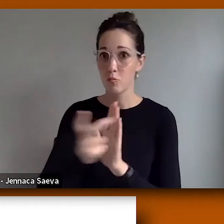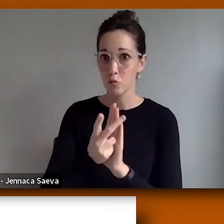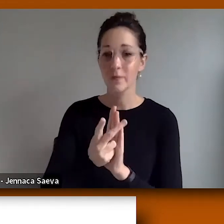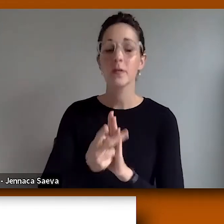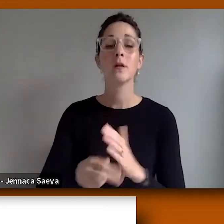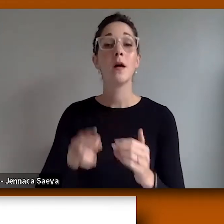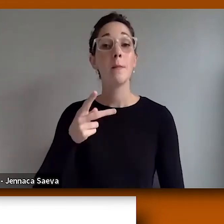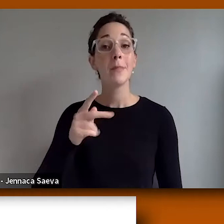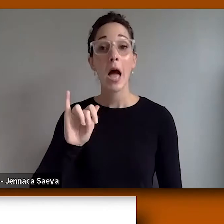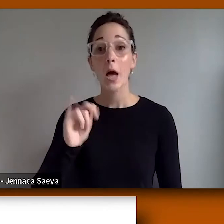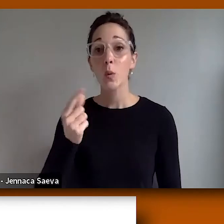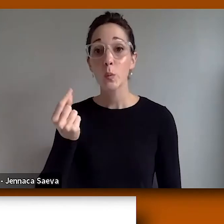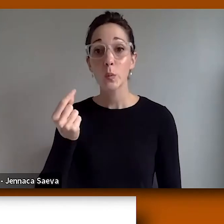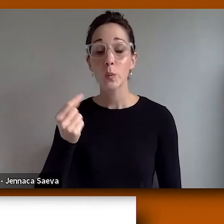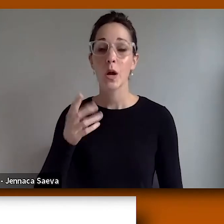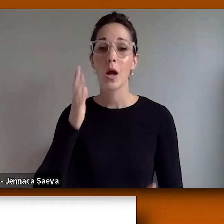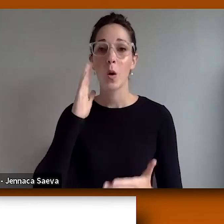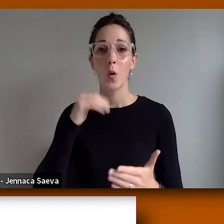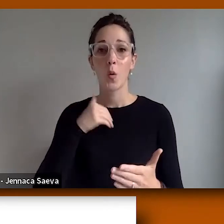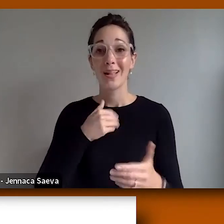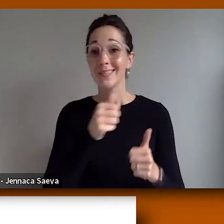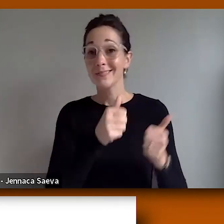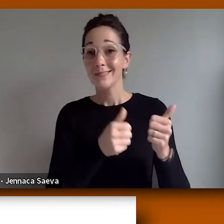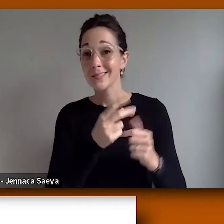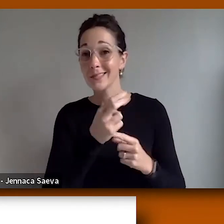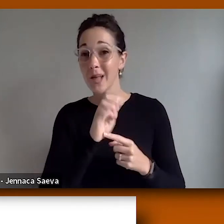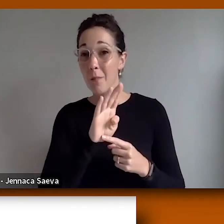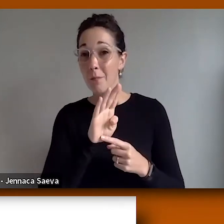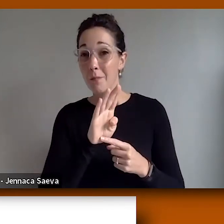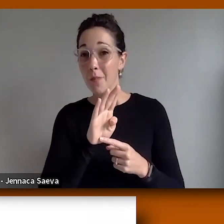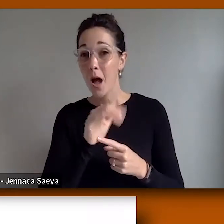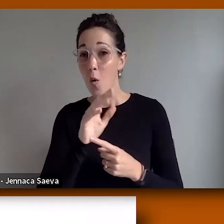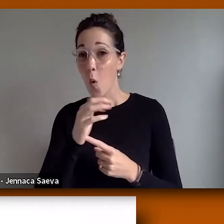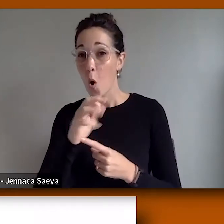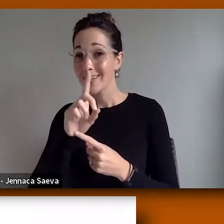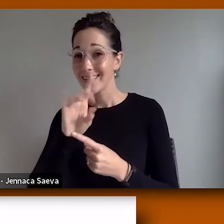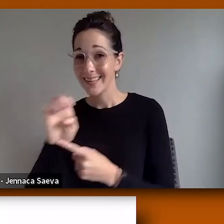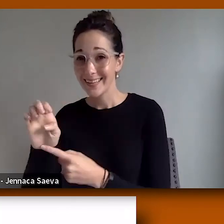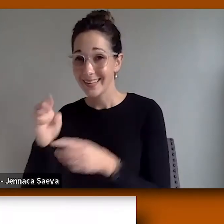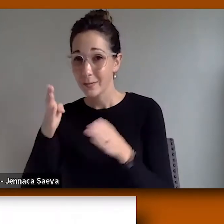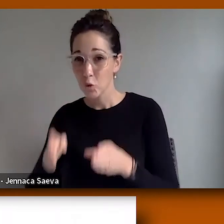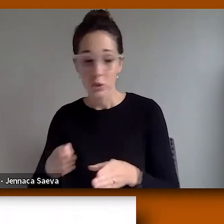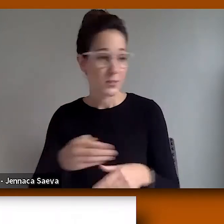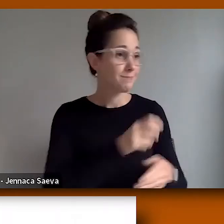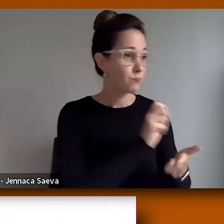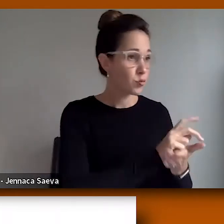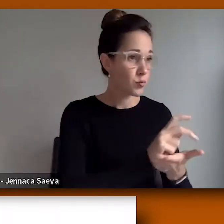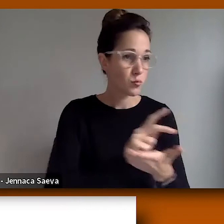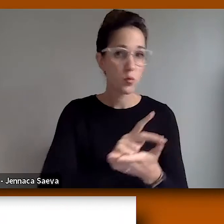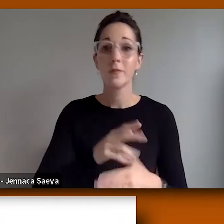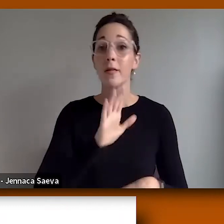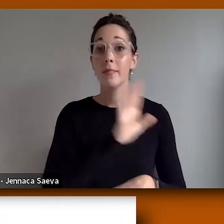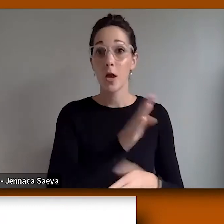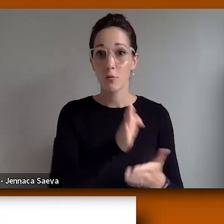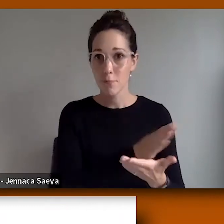the PI will then approve the subawardee's budget justification and their scope of work.